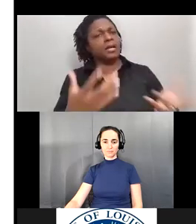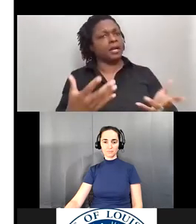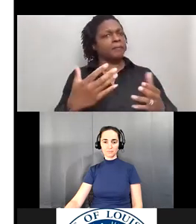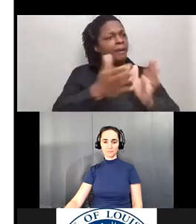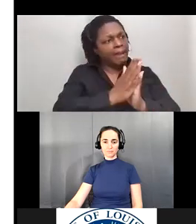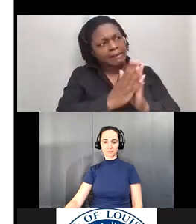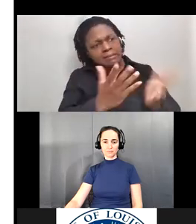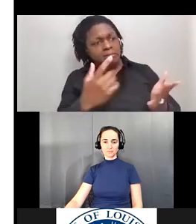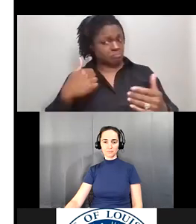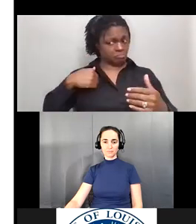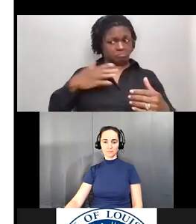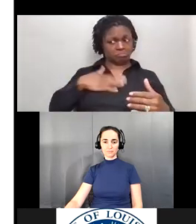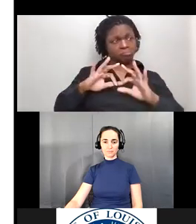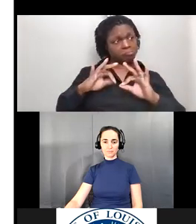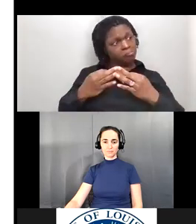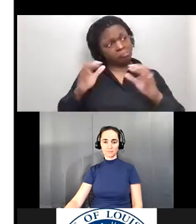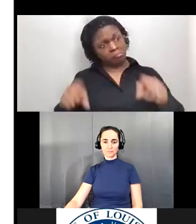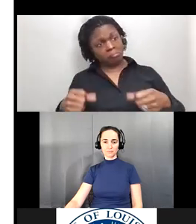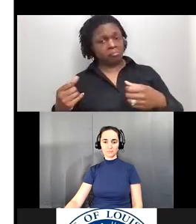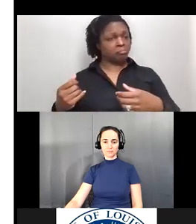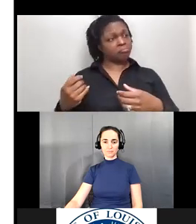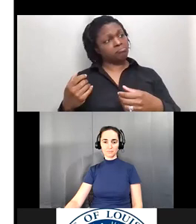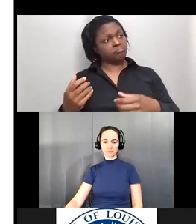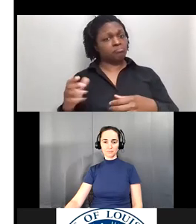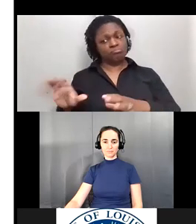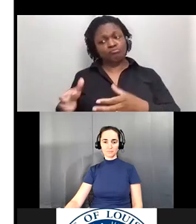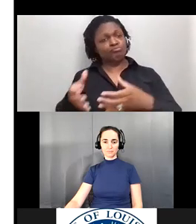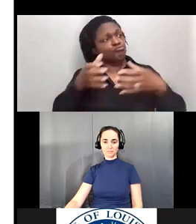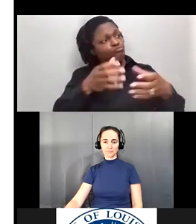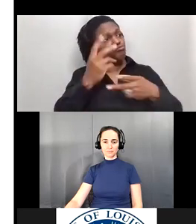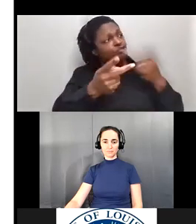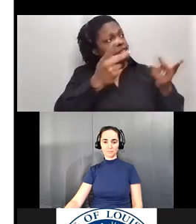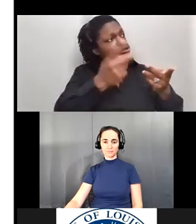you and your family can take a tour of the police department or the fire department.